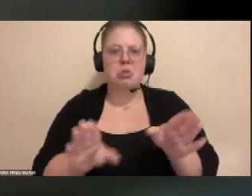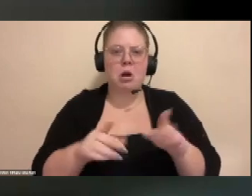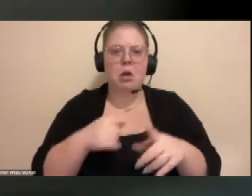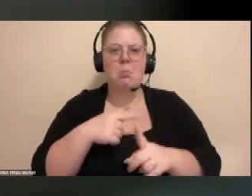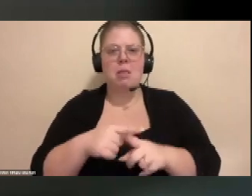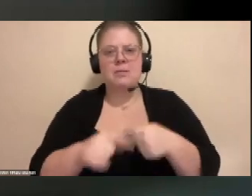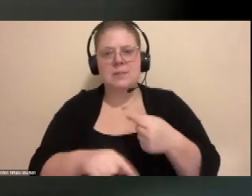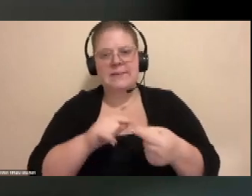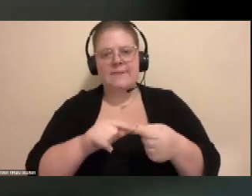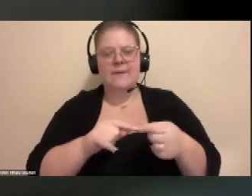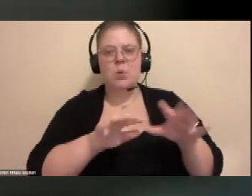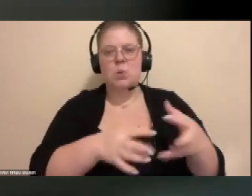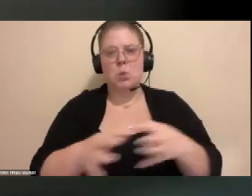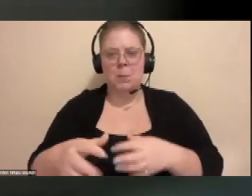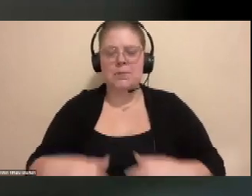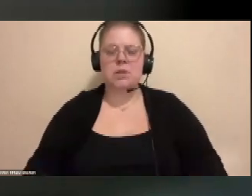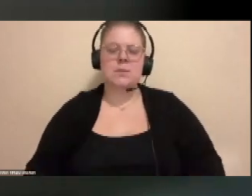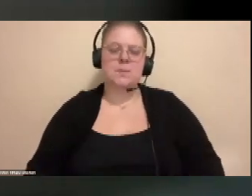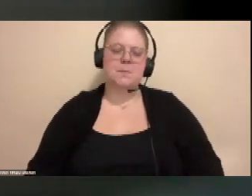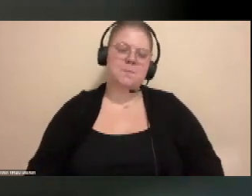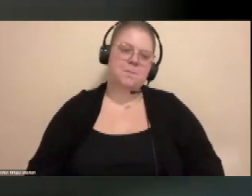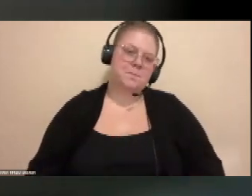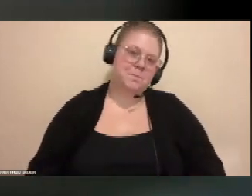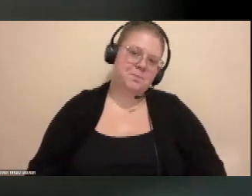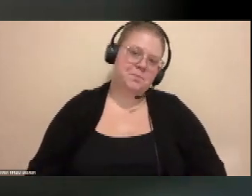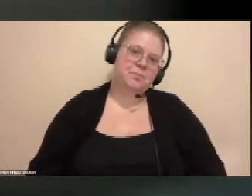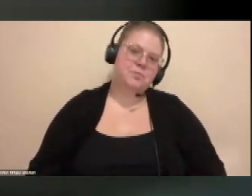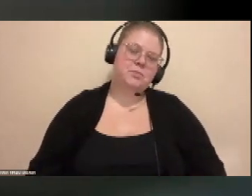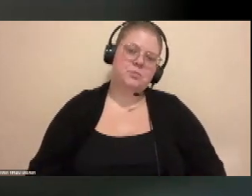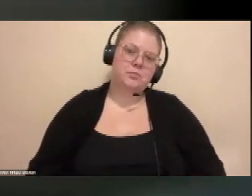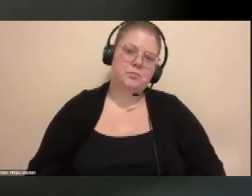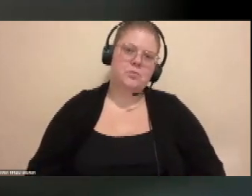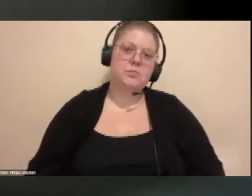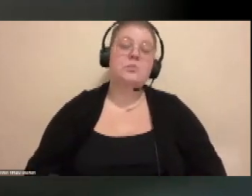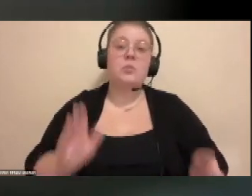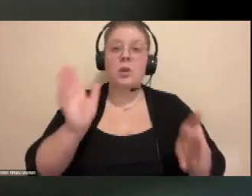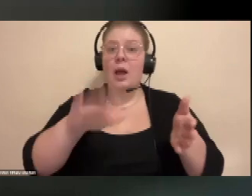So I think several of us on this panel could steer you